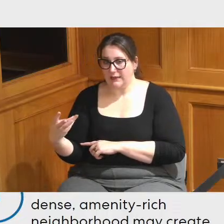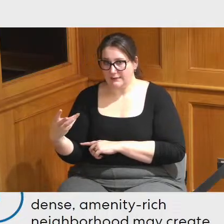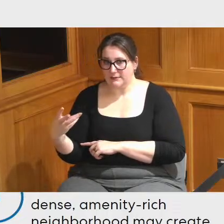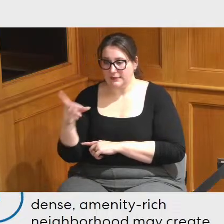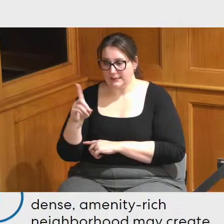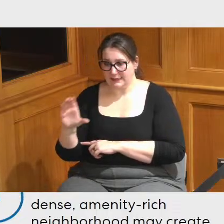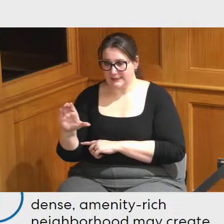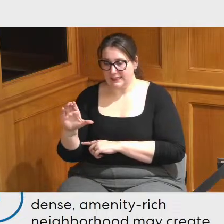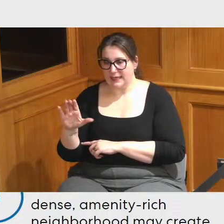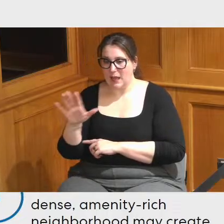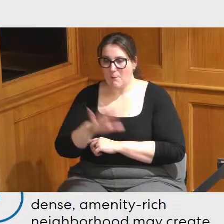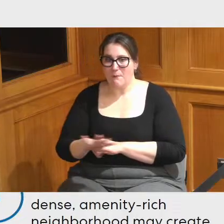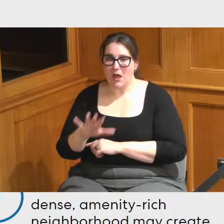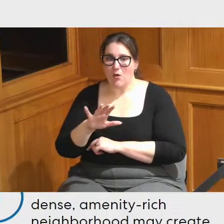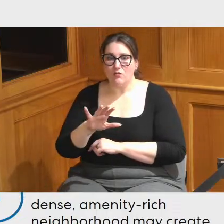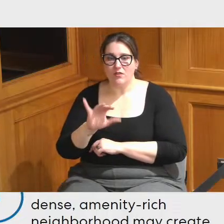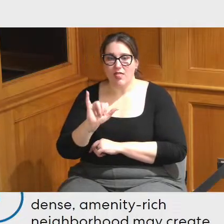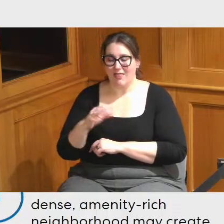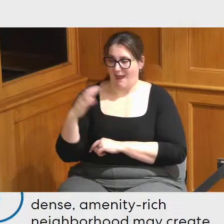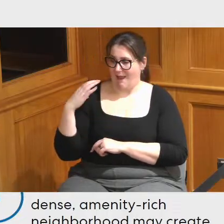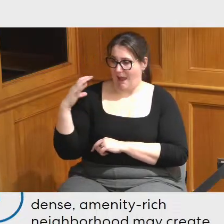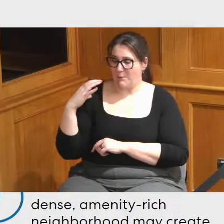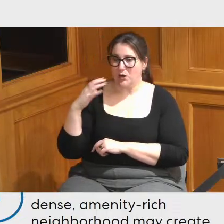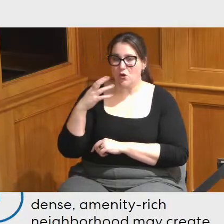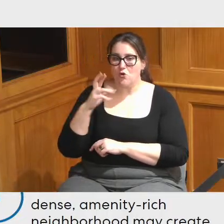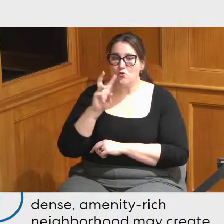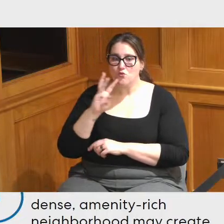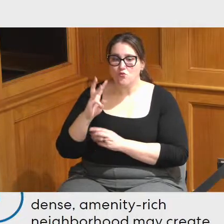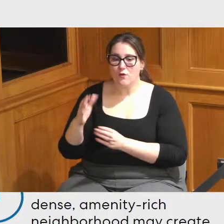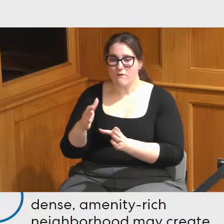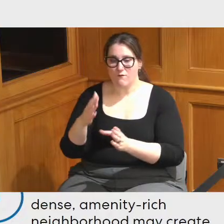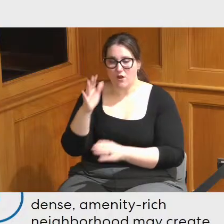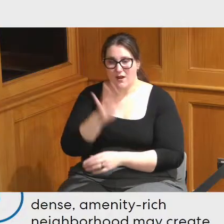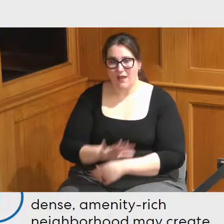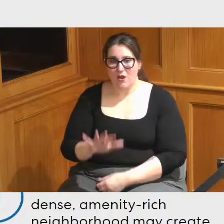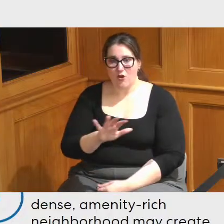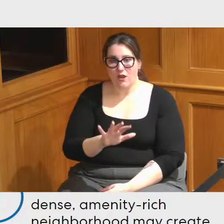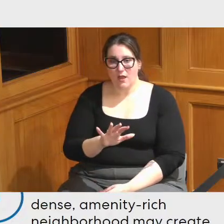Riverfront area right around where the Nationals play at Audi Field where DC United plays. Um,